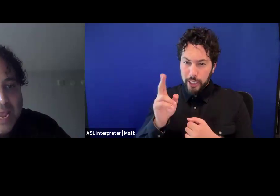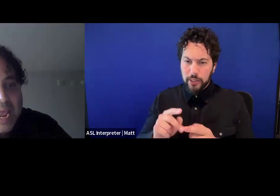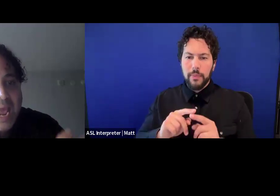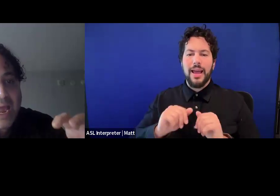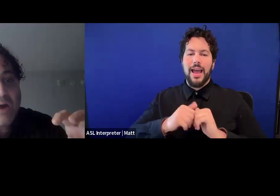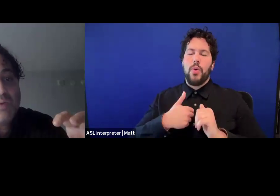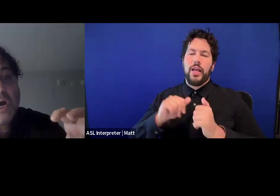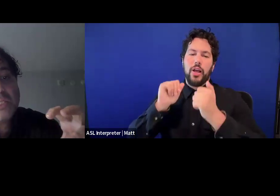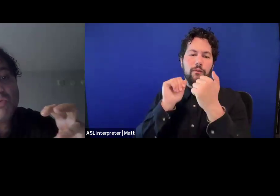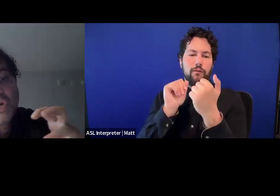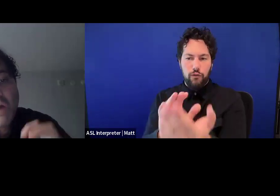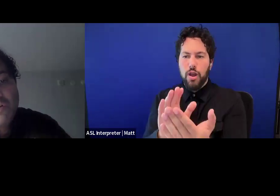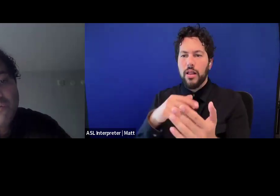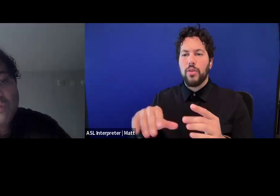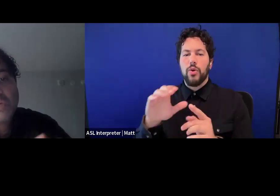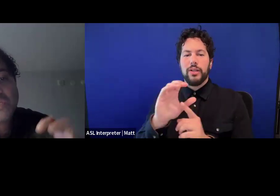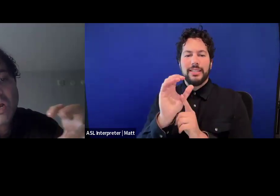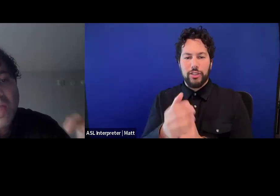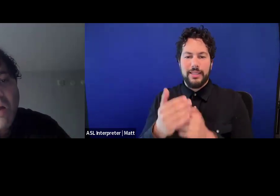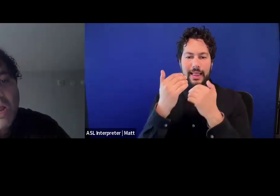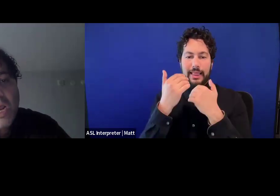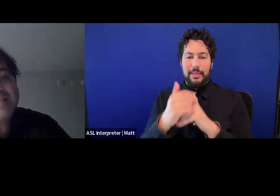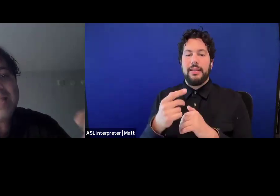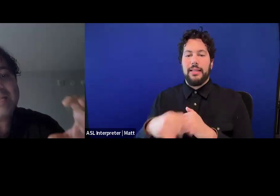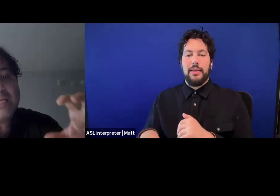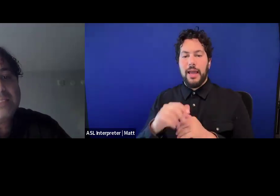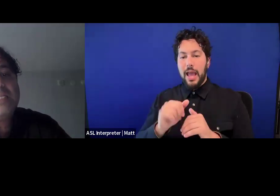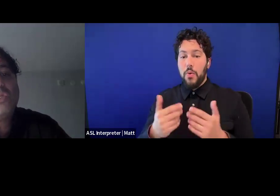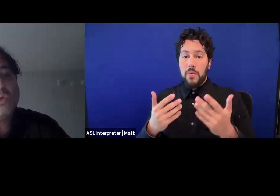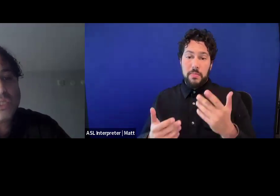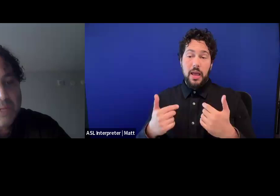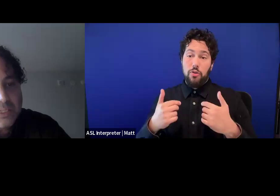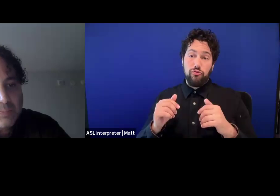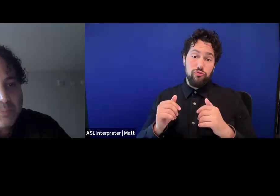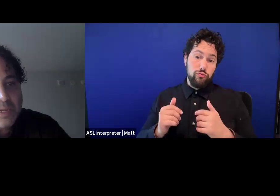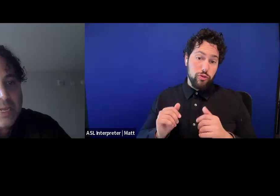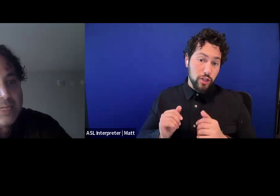and how we might recover forms of solidarity that exceed those limits.